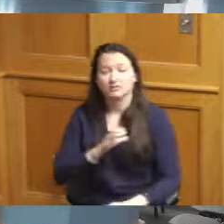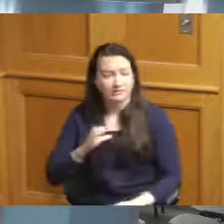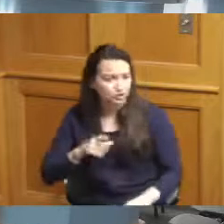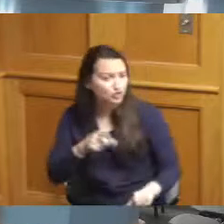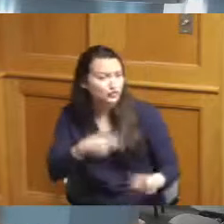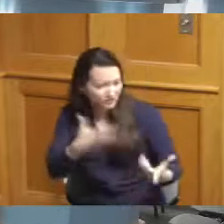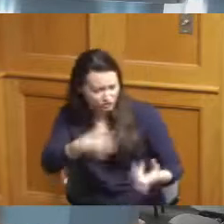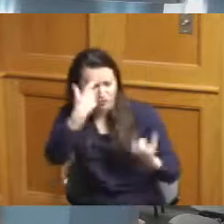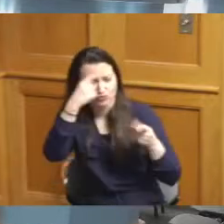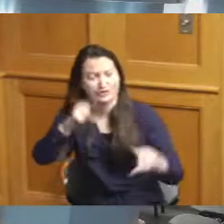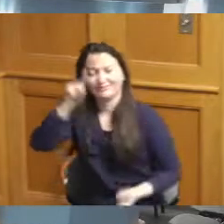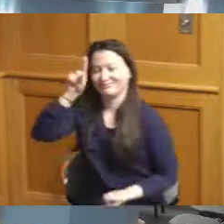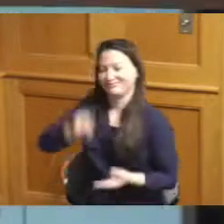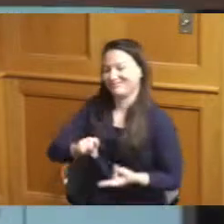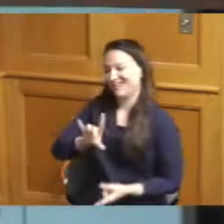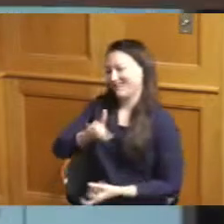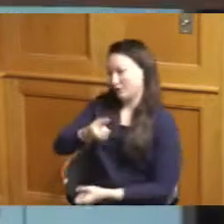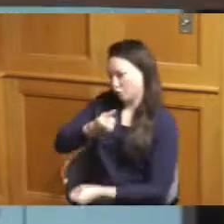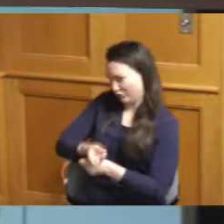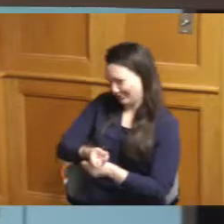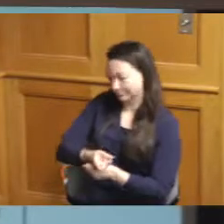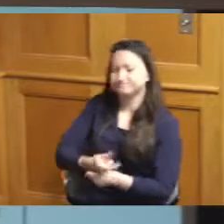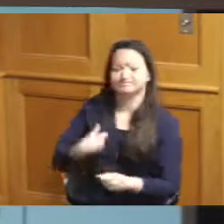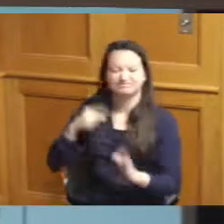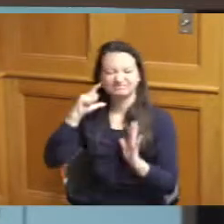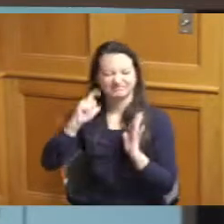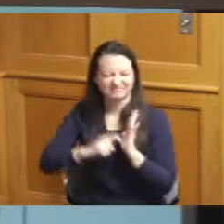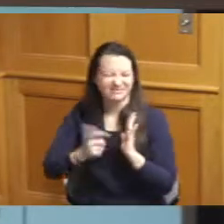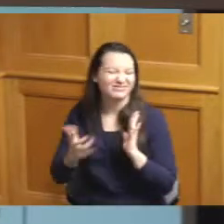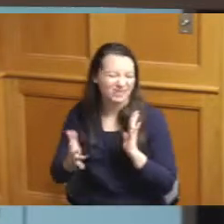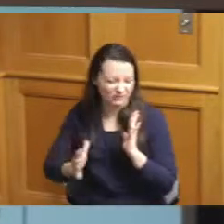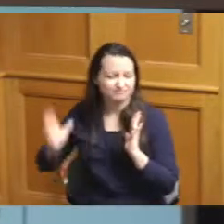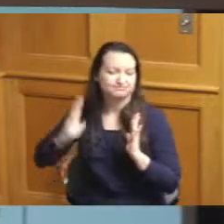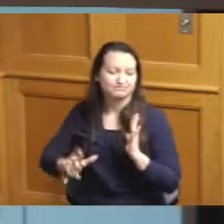agree to reduce it down to eight years so I did want to point out that that did occur back in 2019